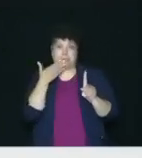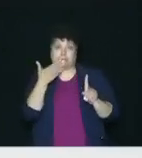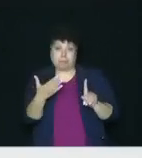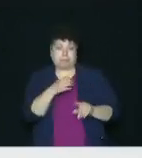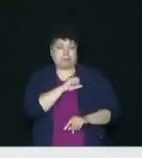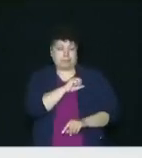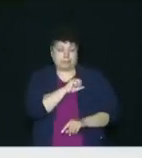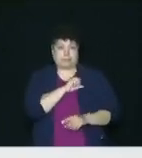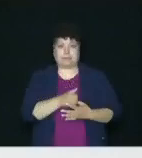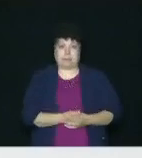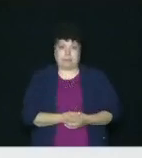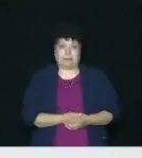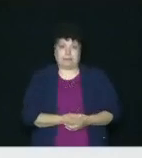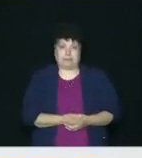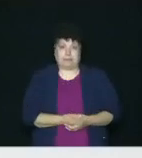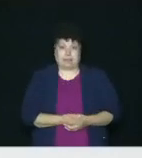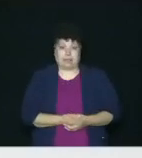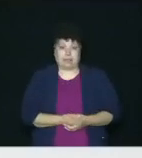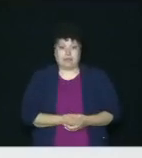USED AND WE'LL BE PROVIDING